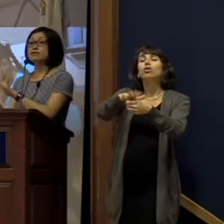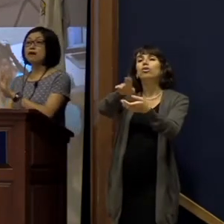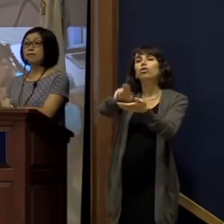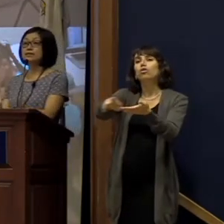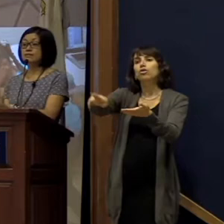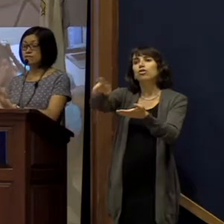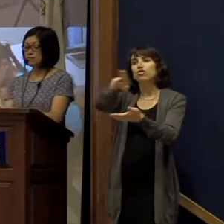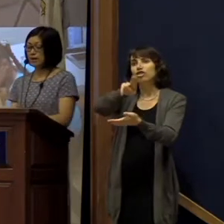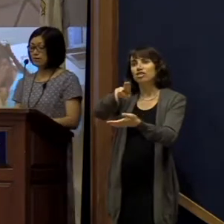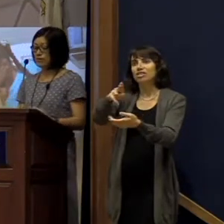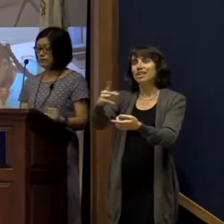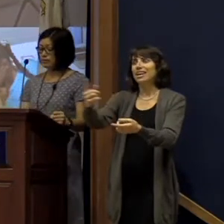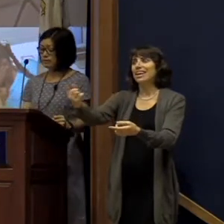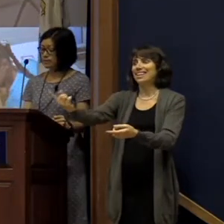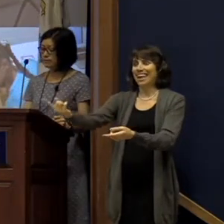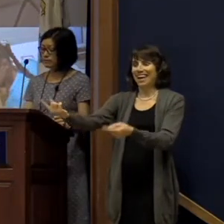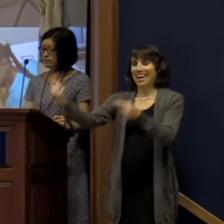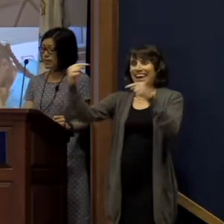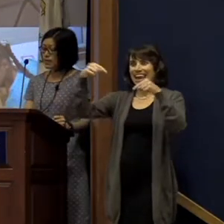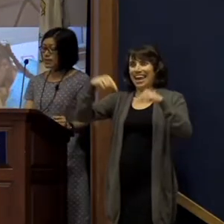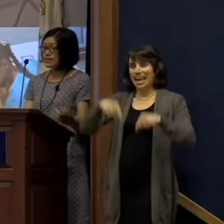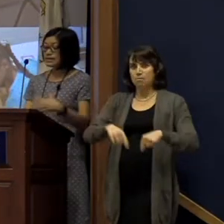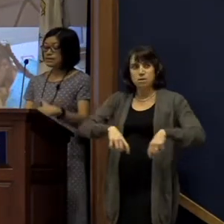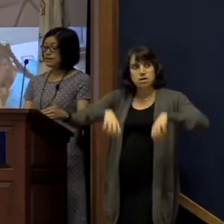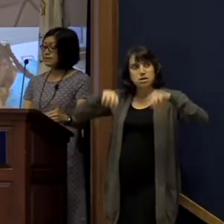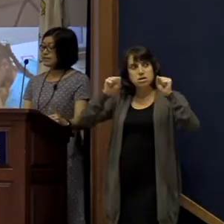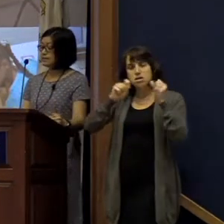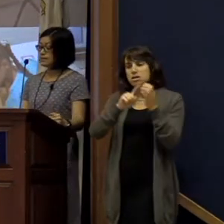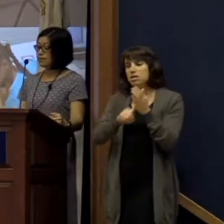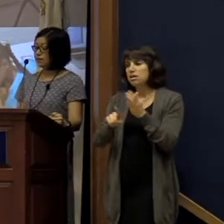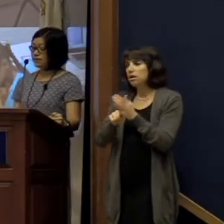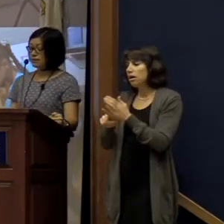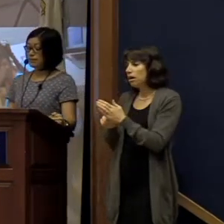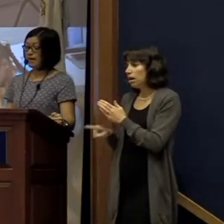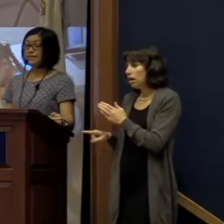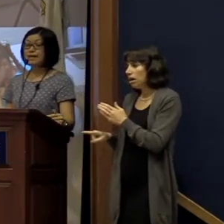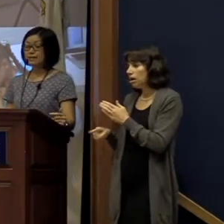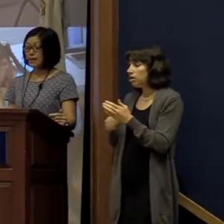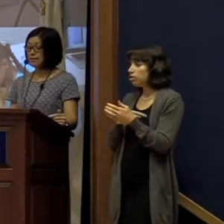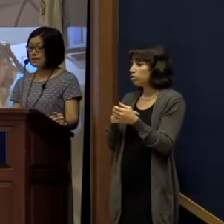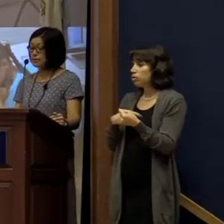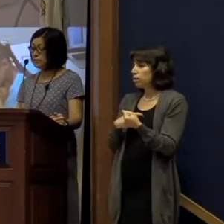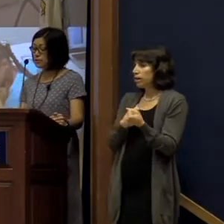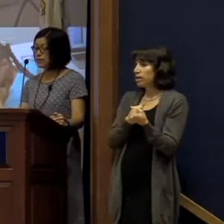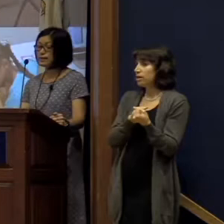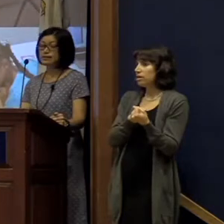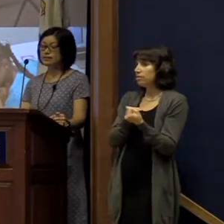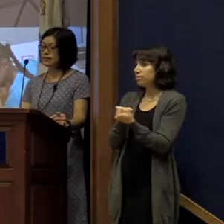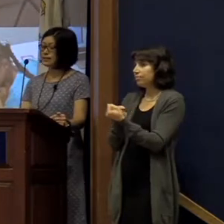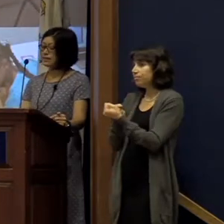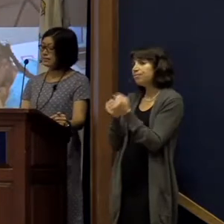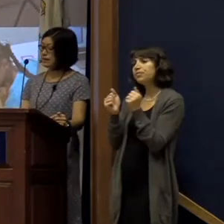Comments and feedback on what they were building. These mobilities was supported by STEM club mentors and a community club staff